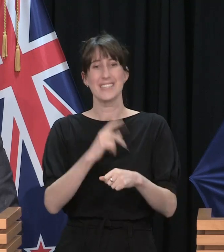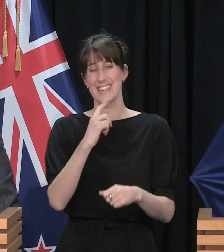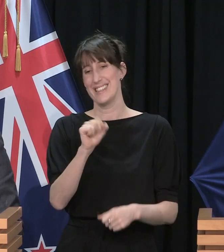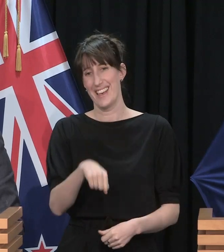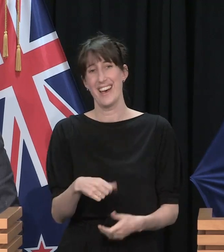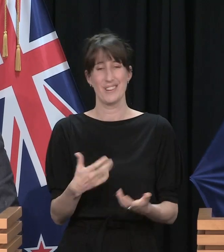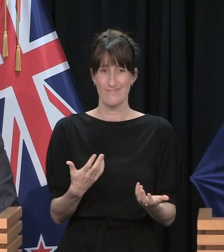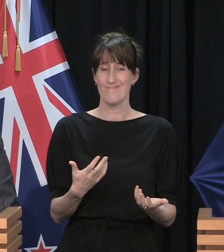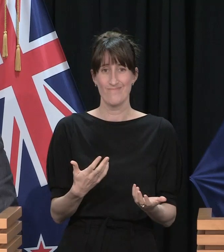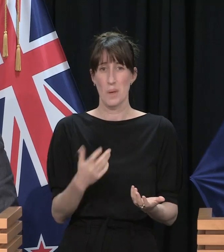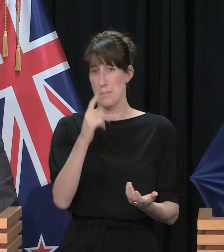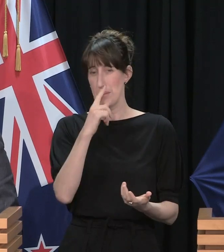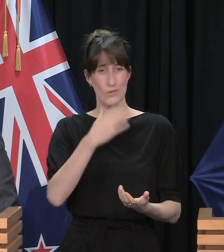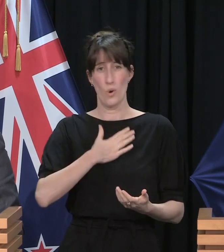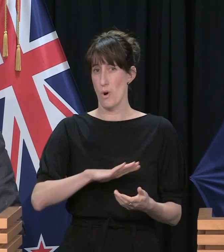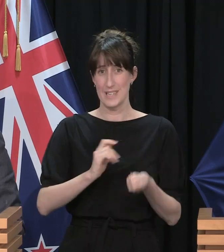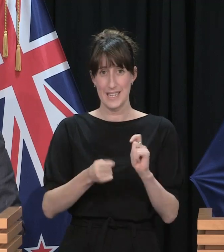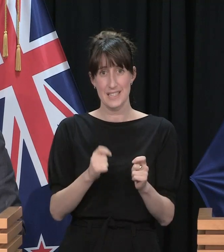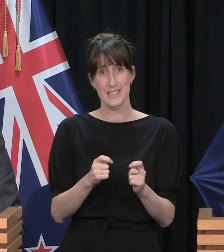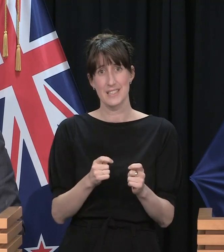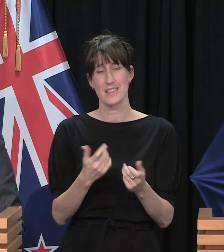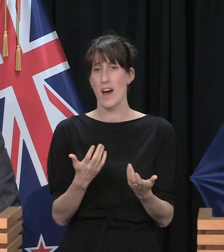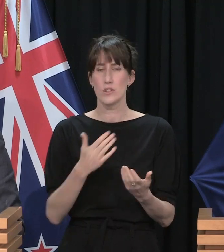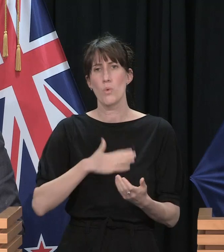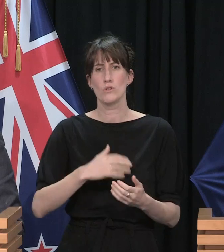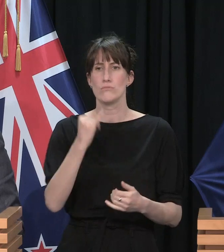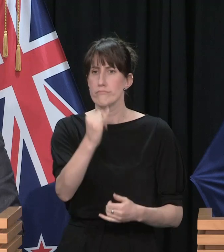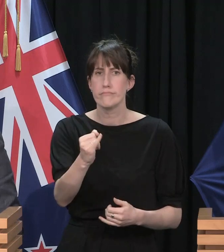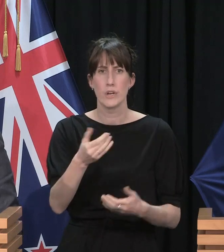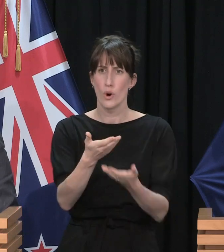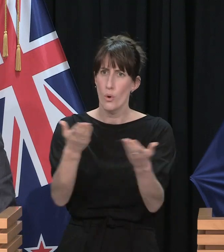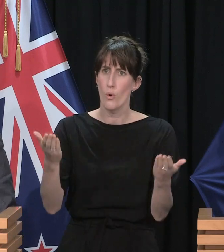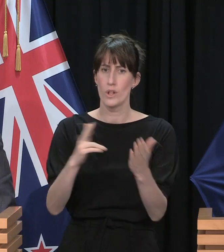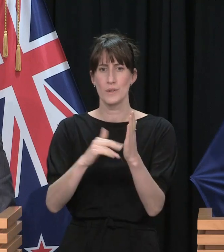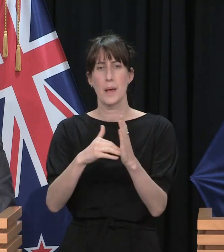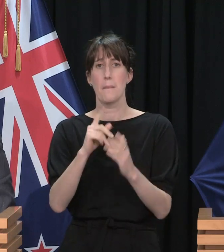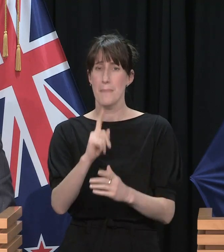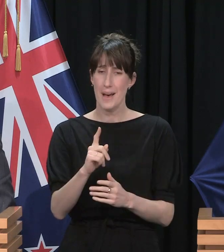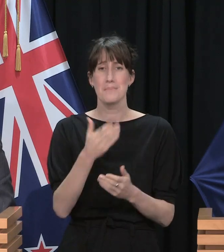want to be critical of the New Zealand public here, but I am